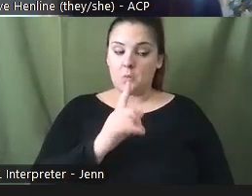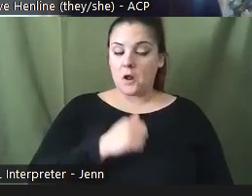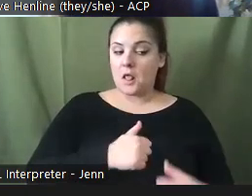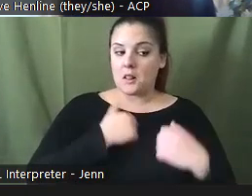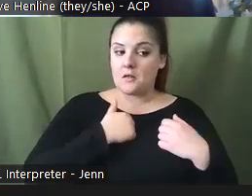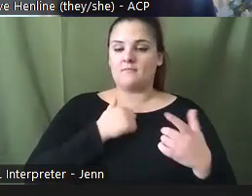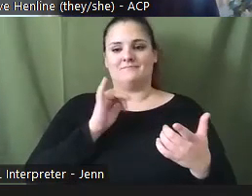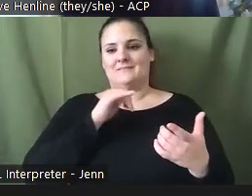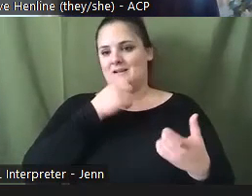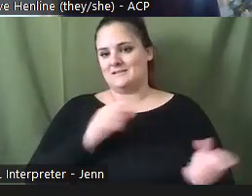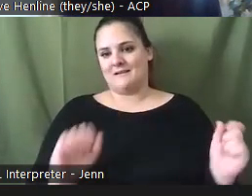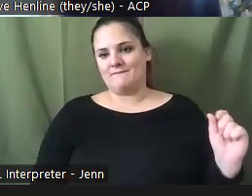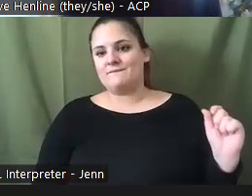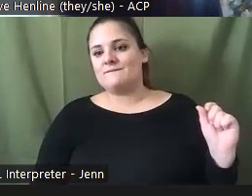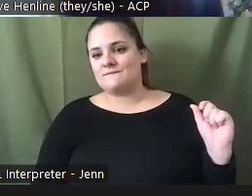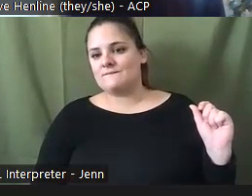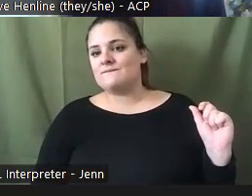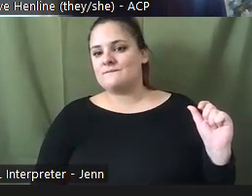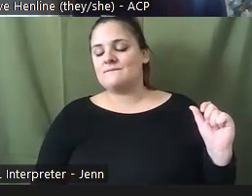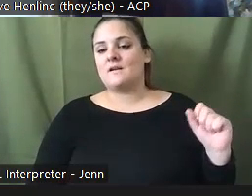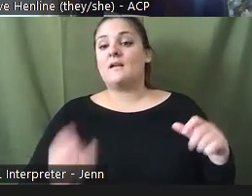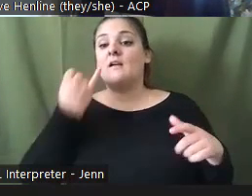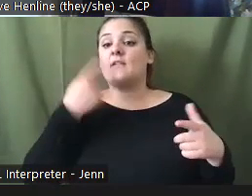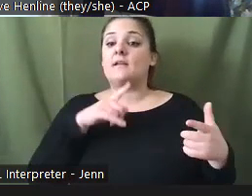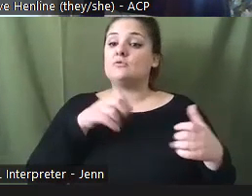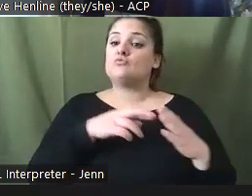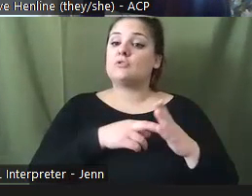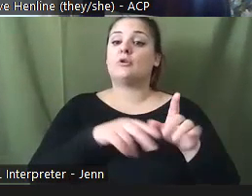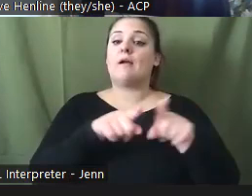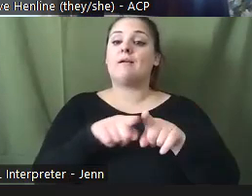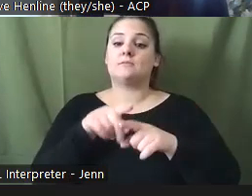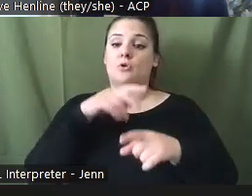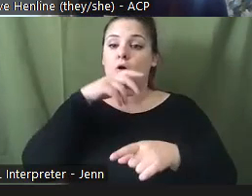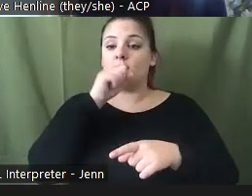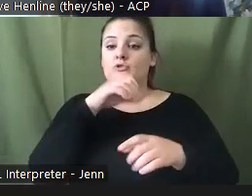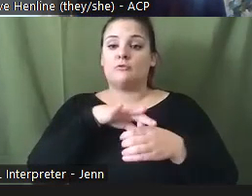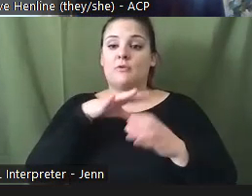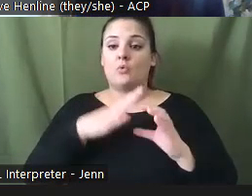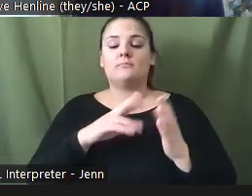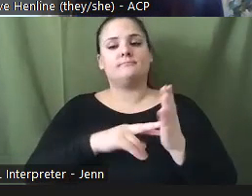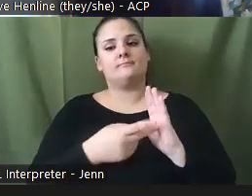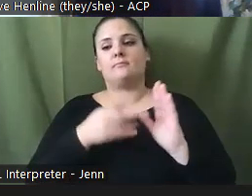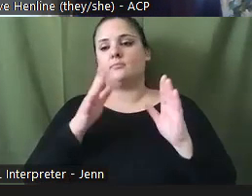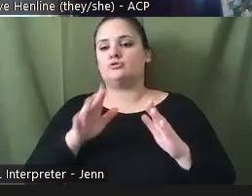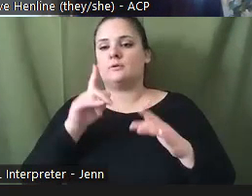To register as a confidential voter, somebody must visit their County Clerk and Recorder